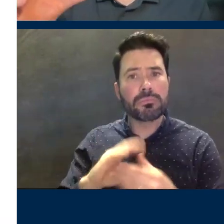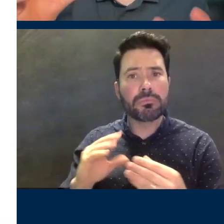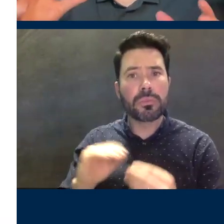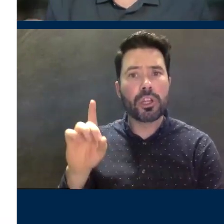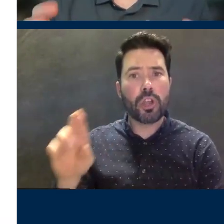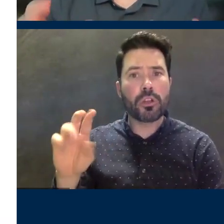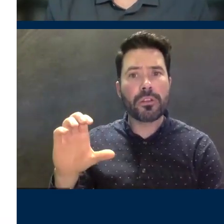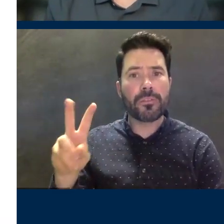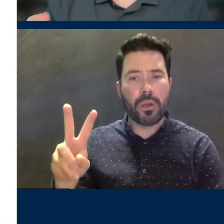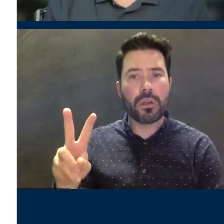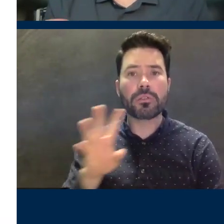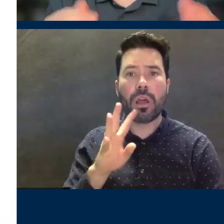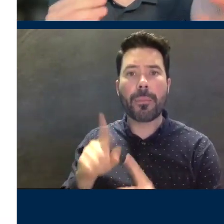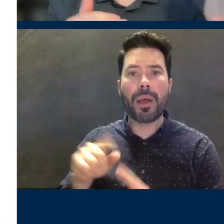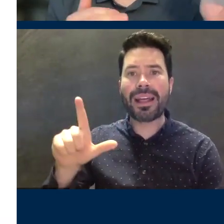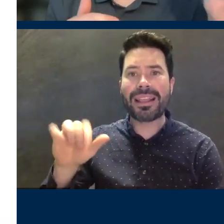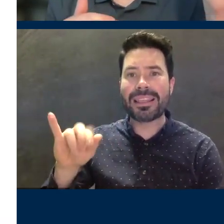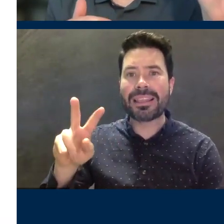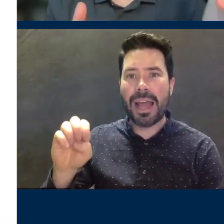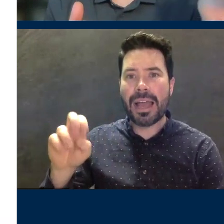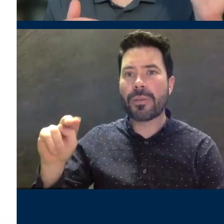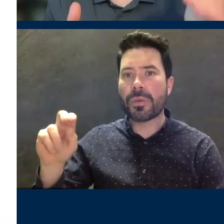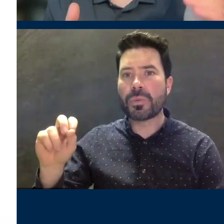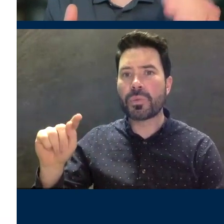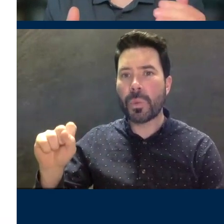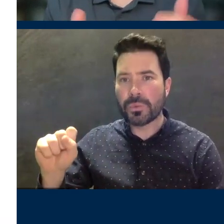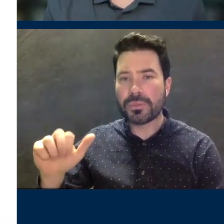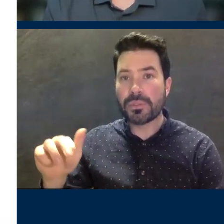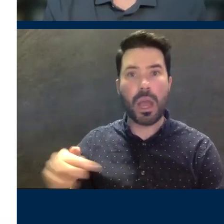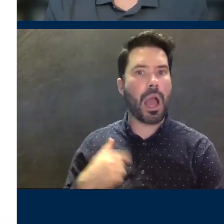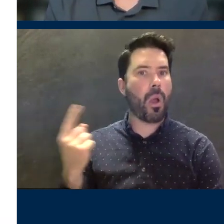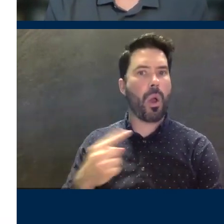When I wrap up a visit. I always talk about summary key points to talk about.